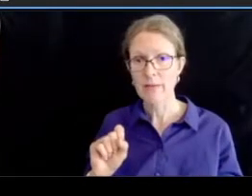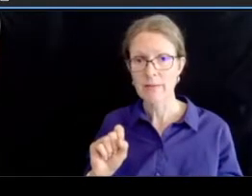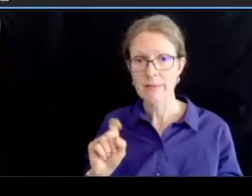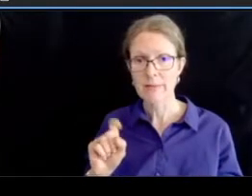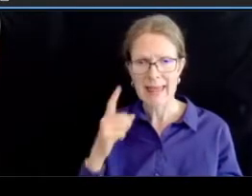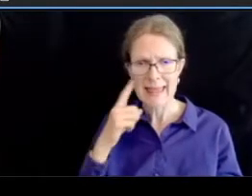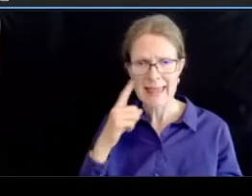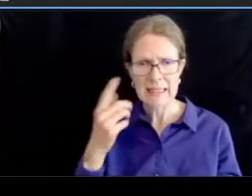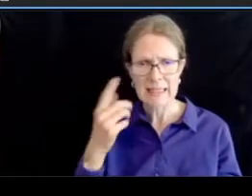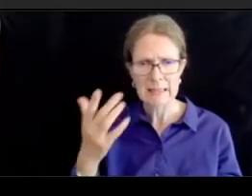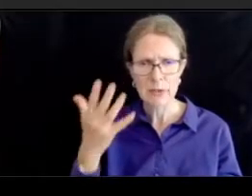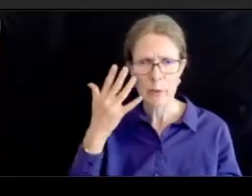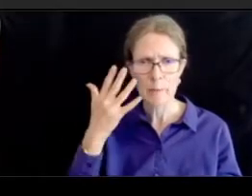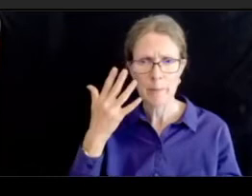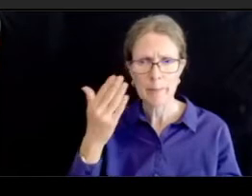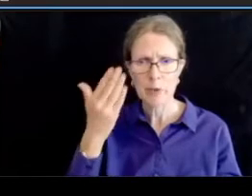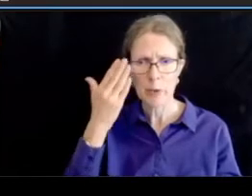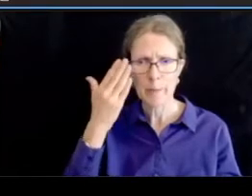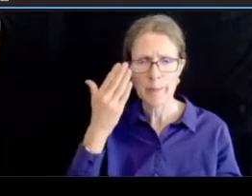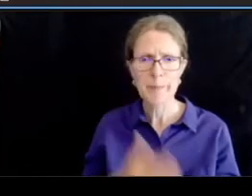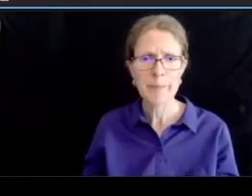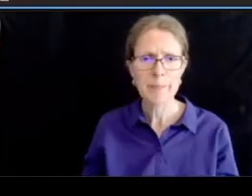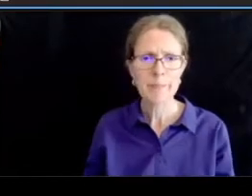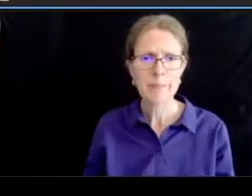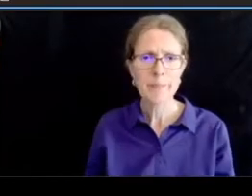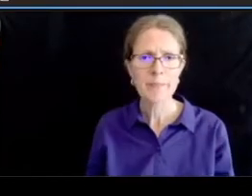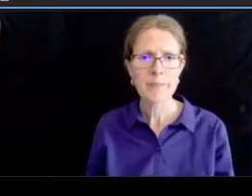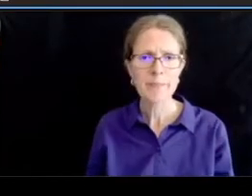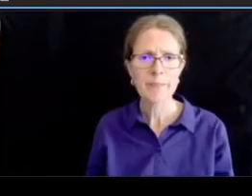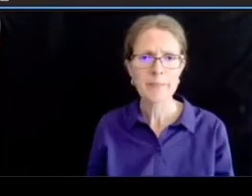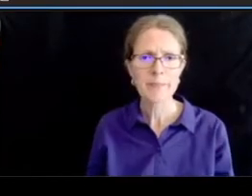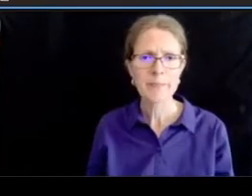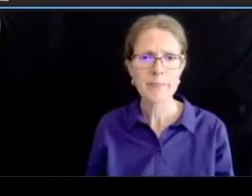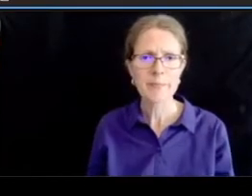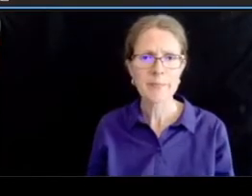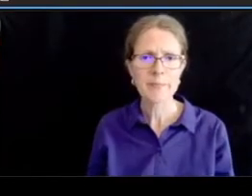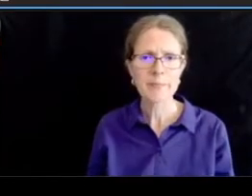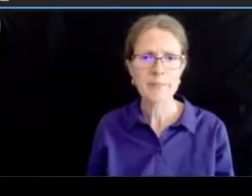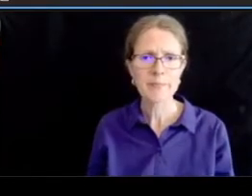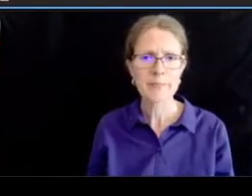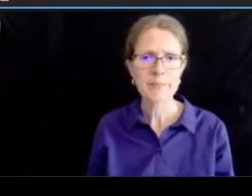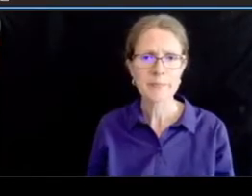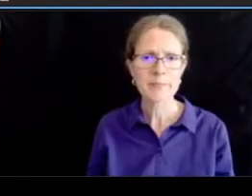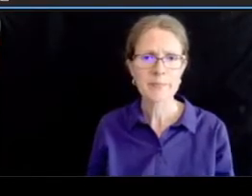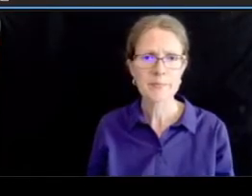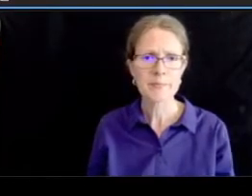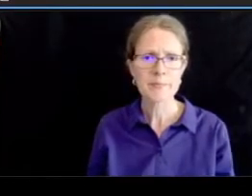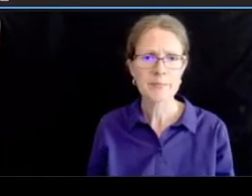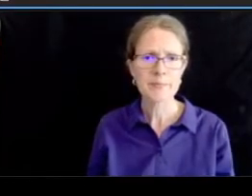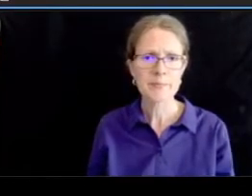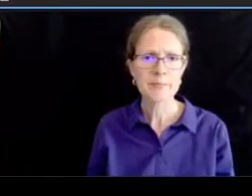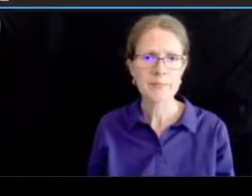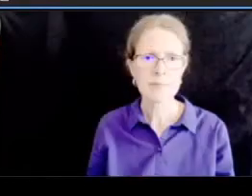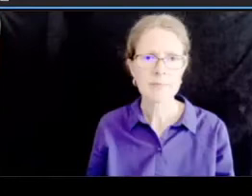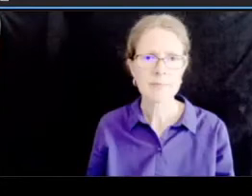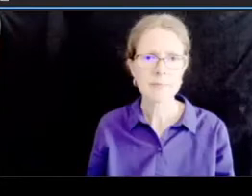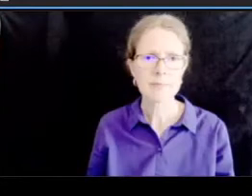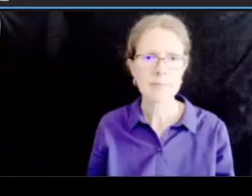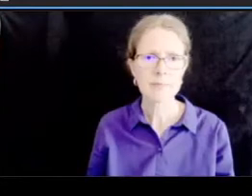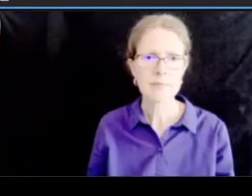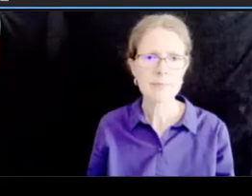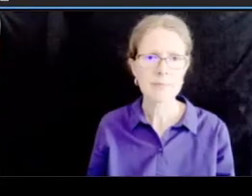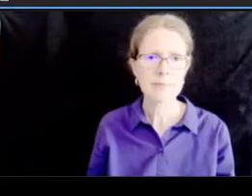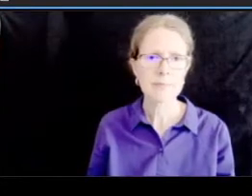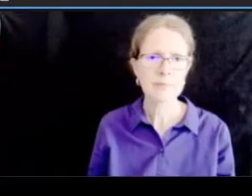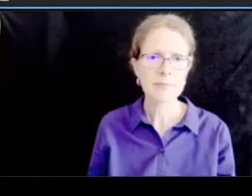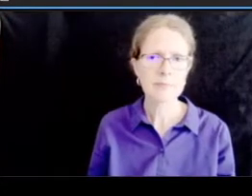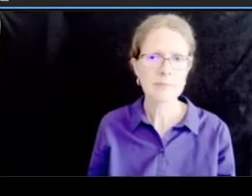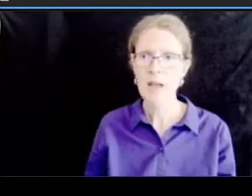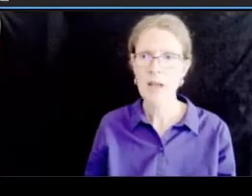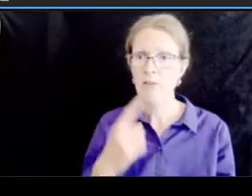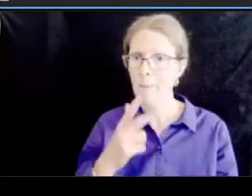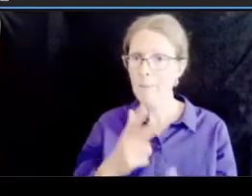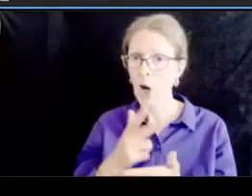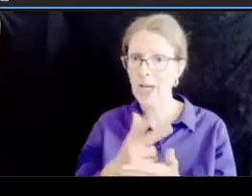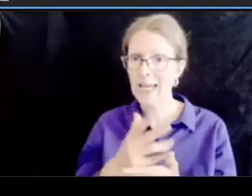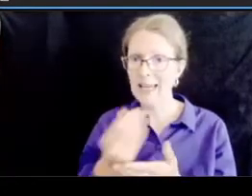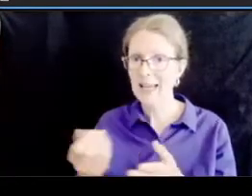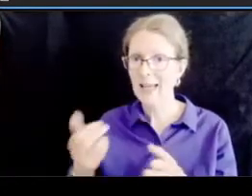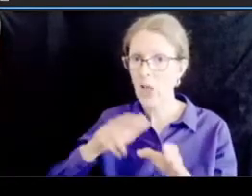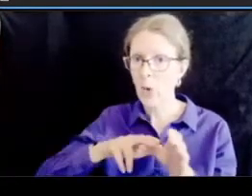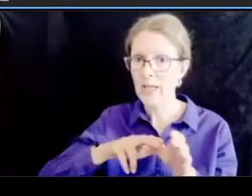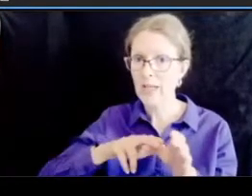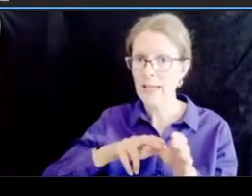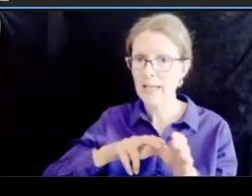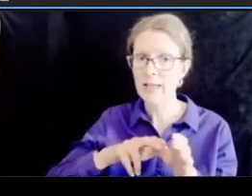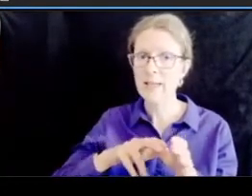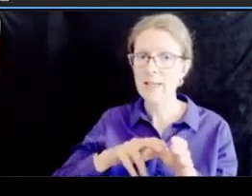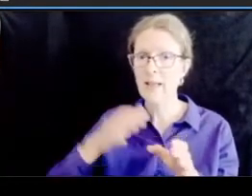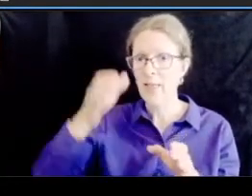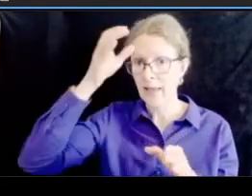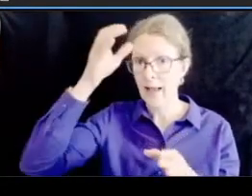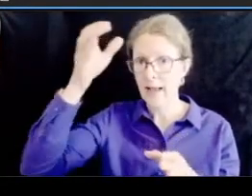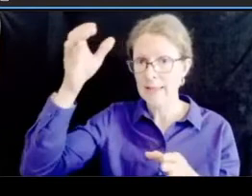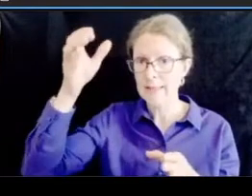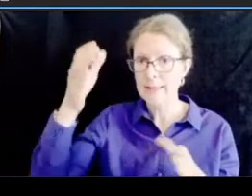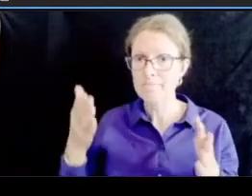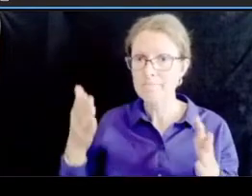okay um uh for parking and loading uh our concept accommodates some parking in this section as well